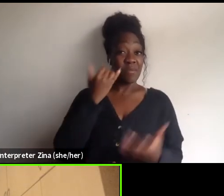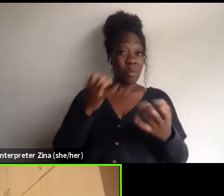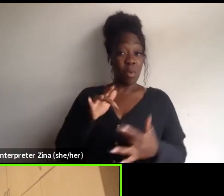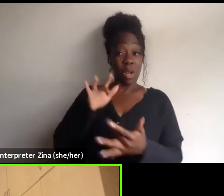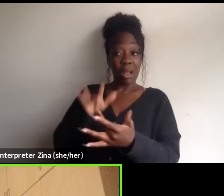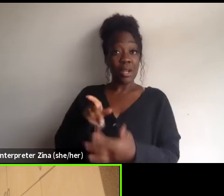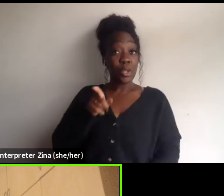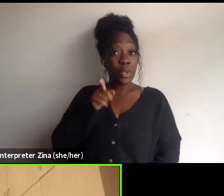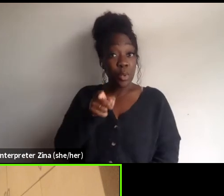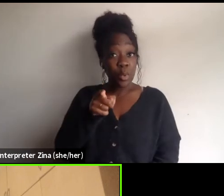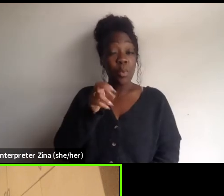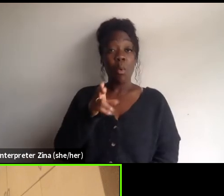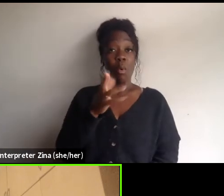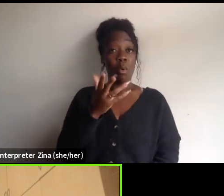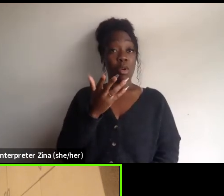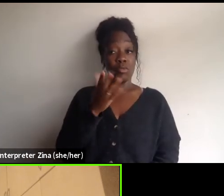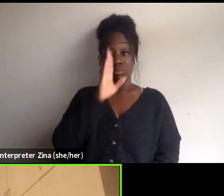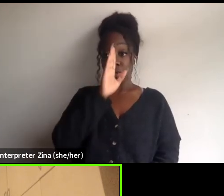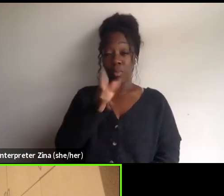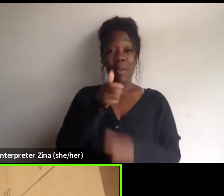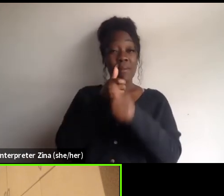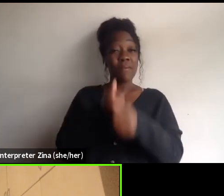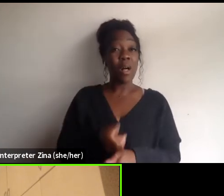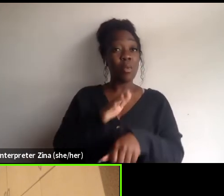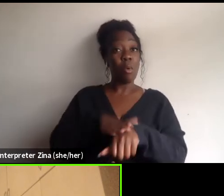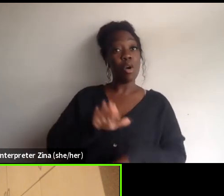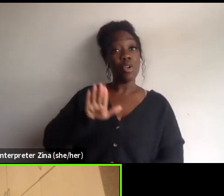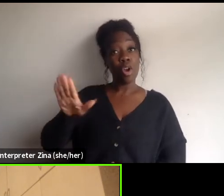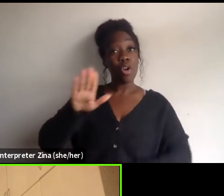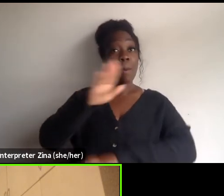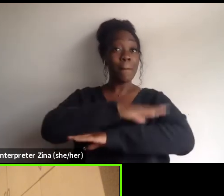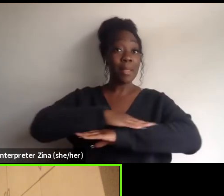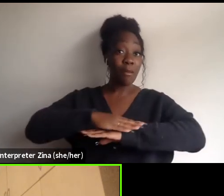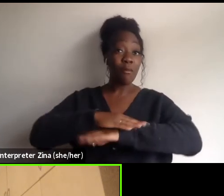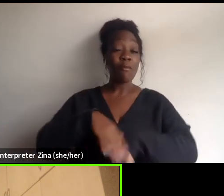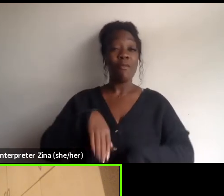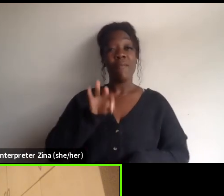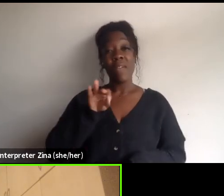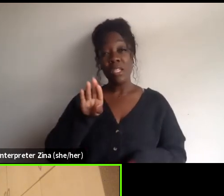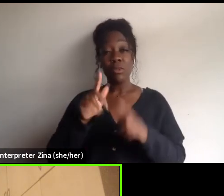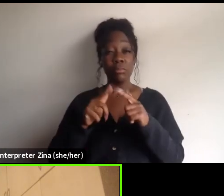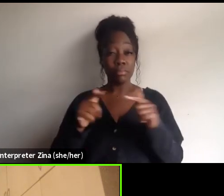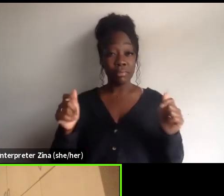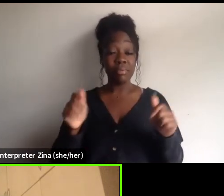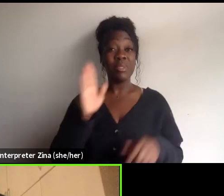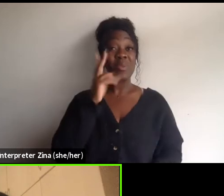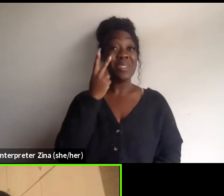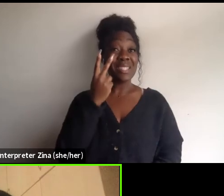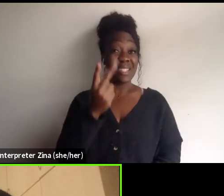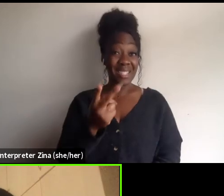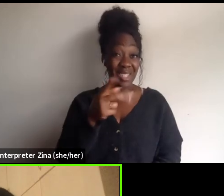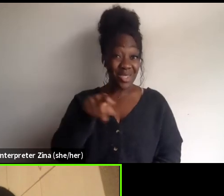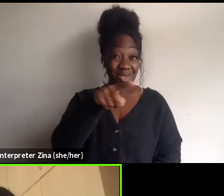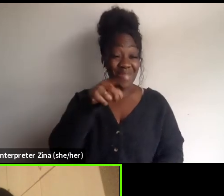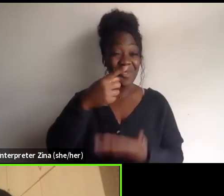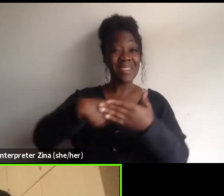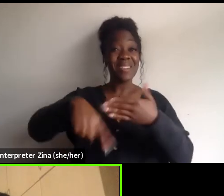and or directly follow you on your platforms. And we will see you next week or with another panelists